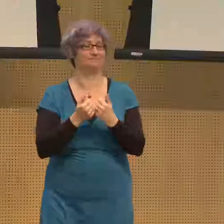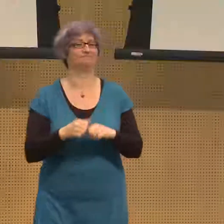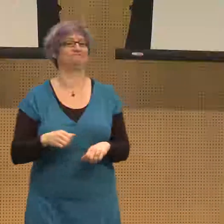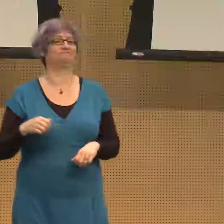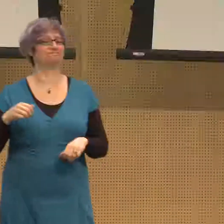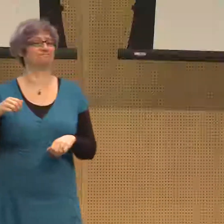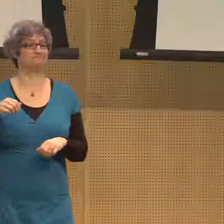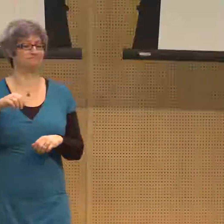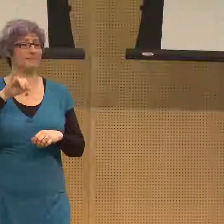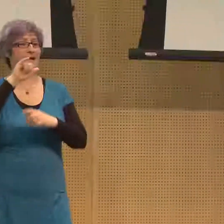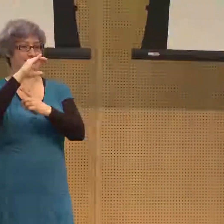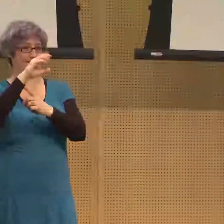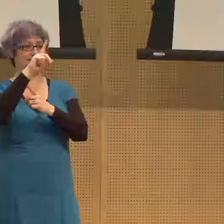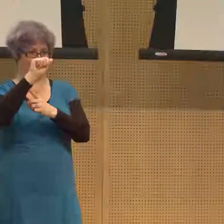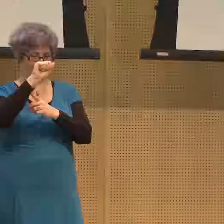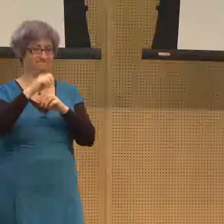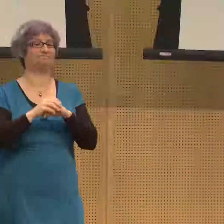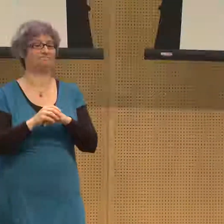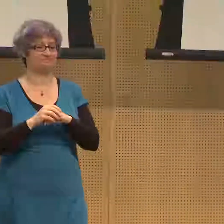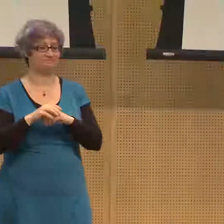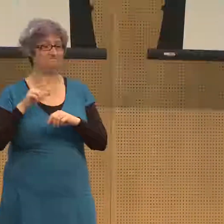International Catholic Deaf Association.